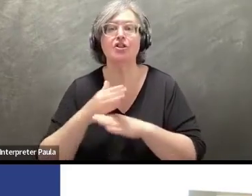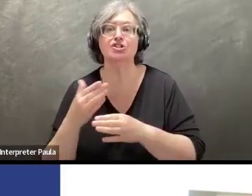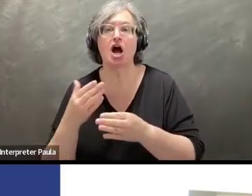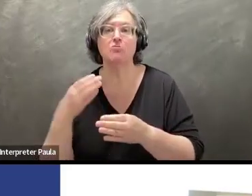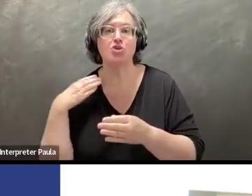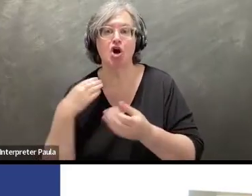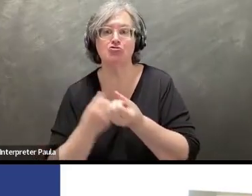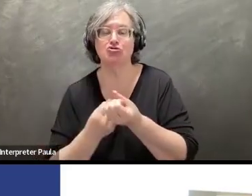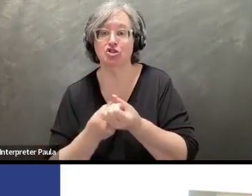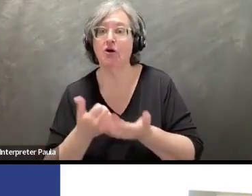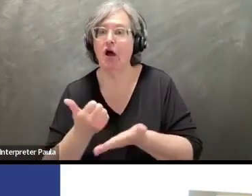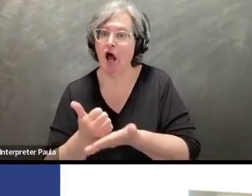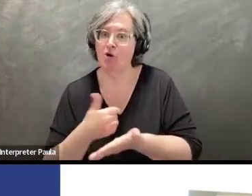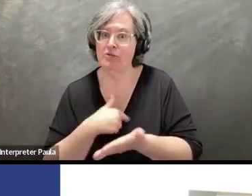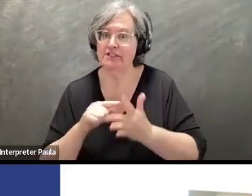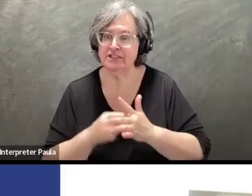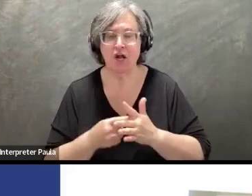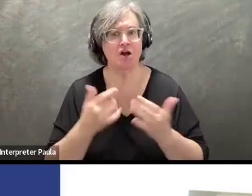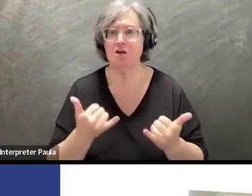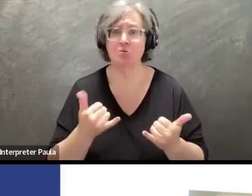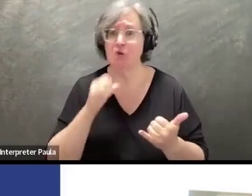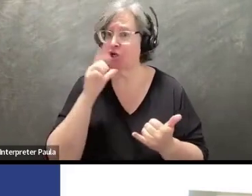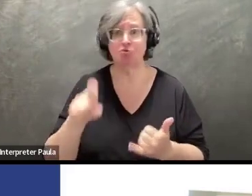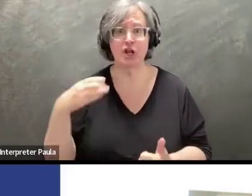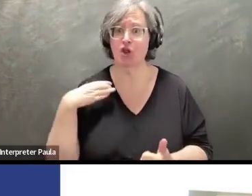know I don't need that help anymore. This is a photo of my